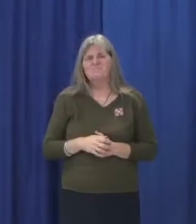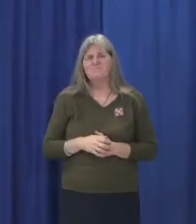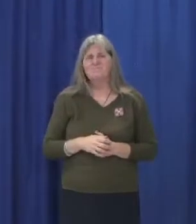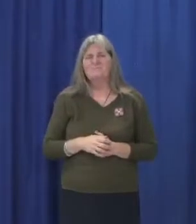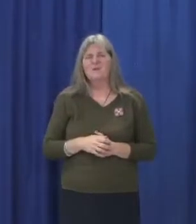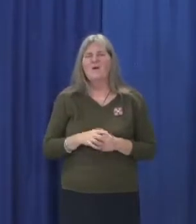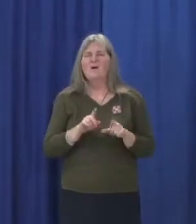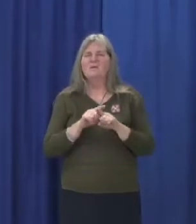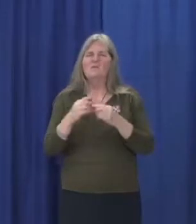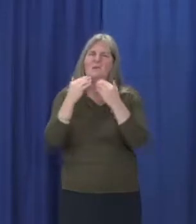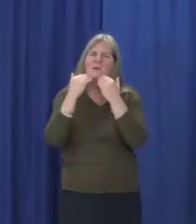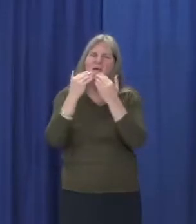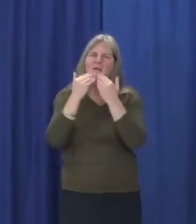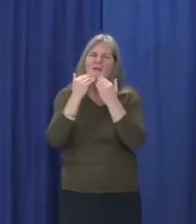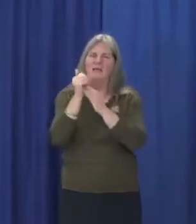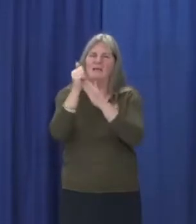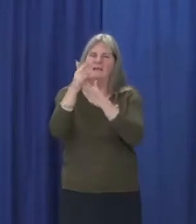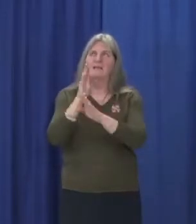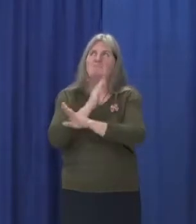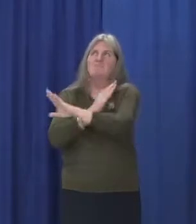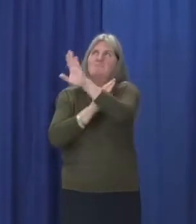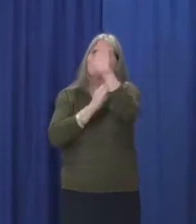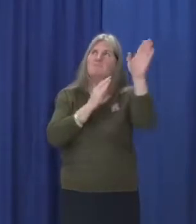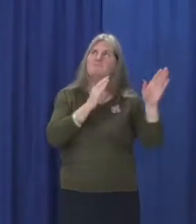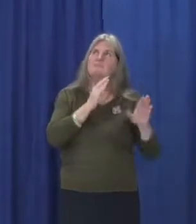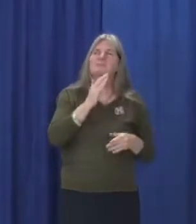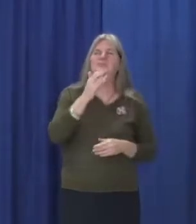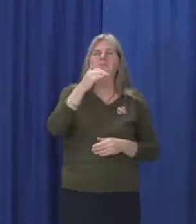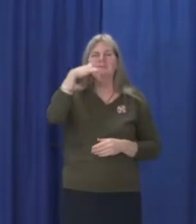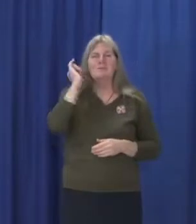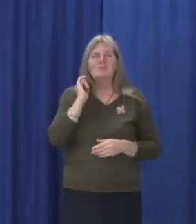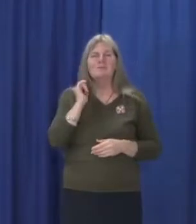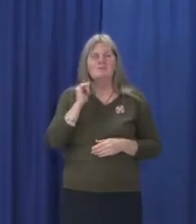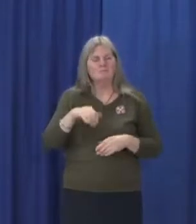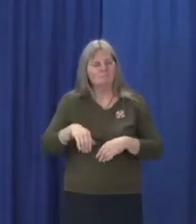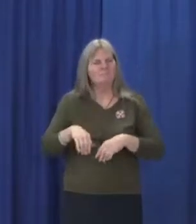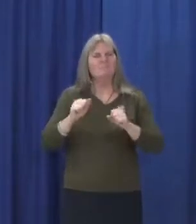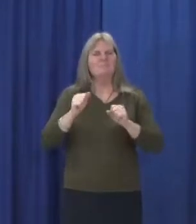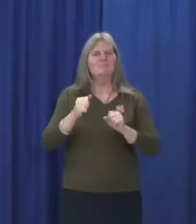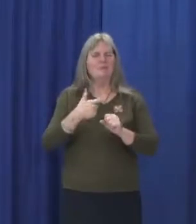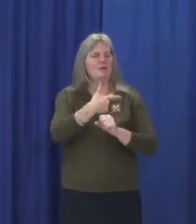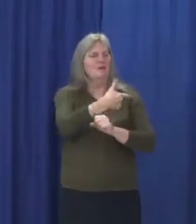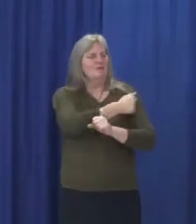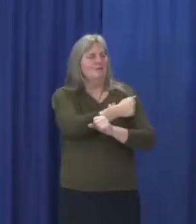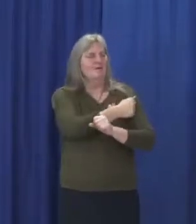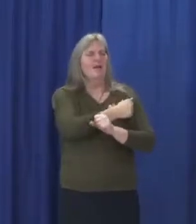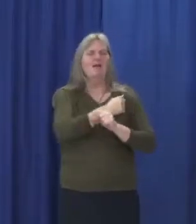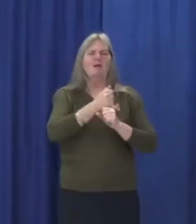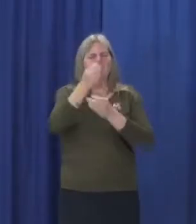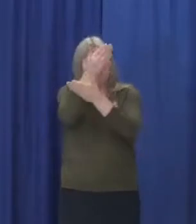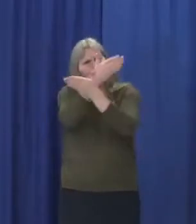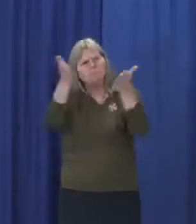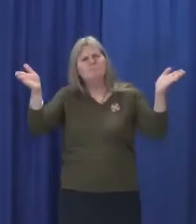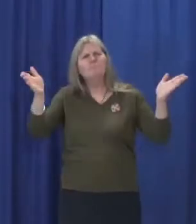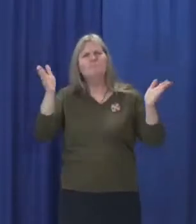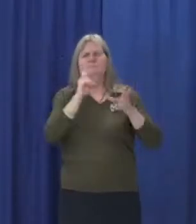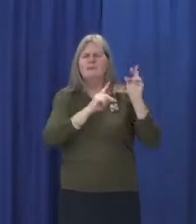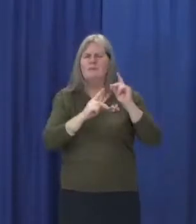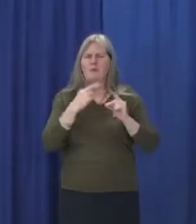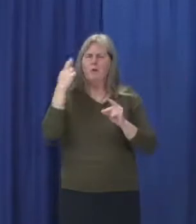I want to thank the leaders from across the territory who have stepped up and taken their shot and to have talked publicly